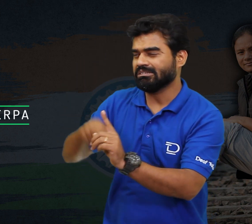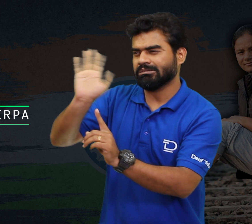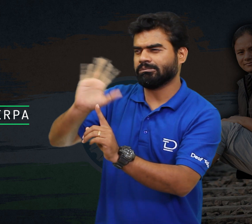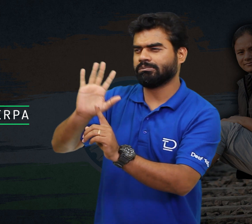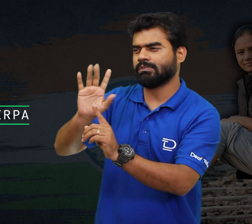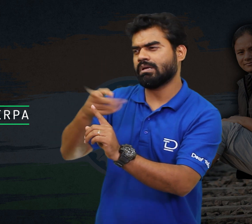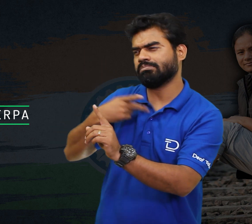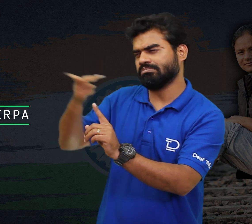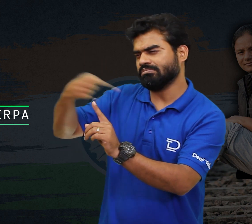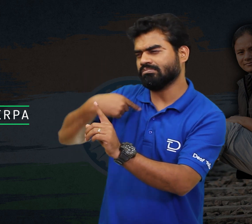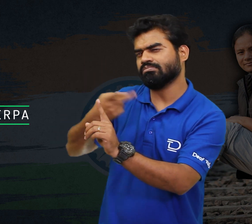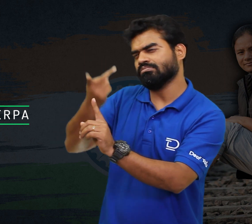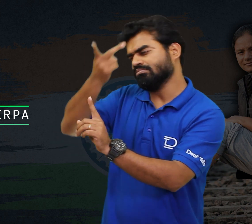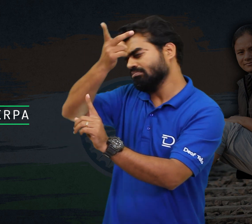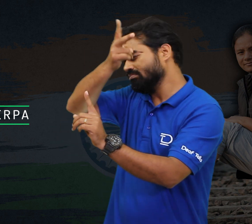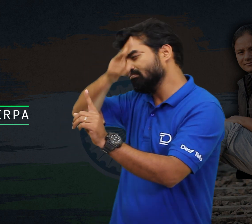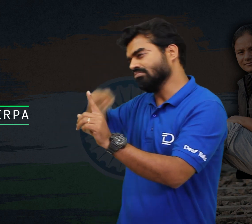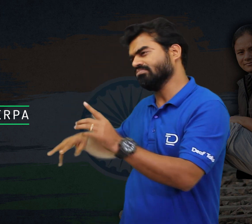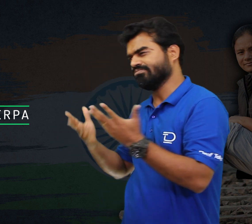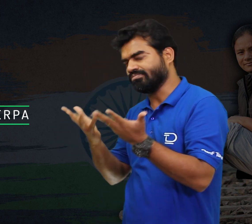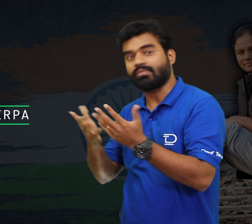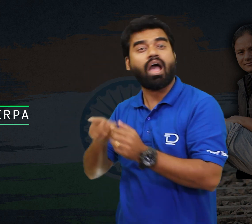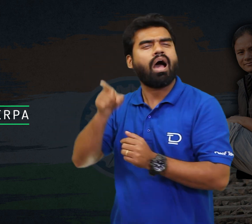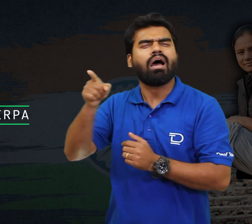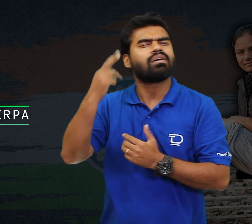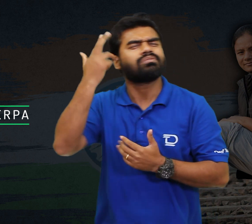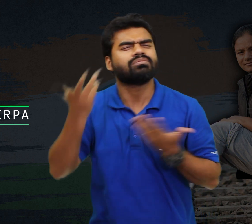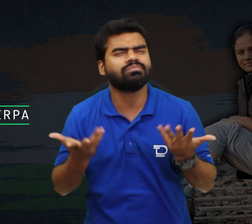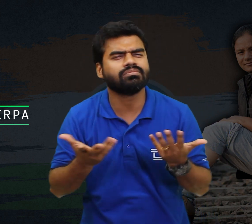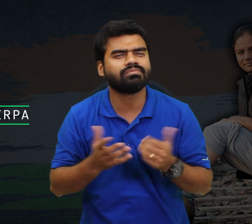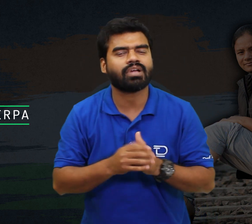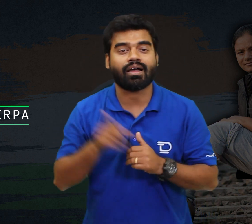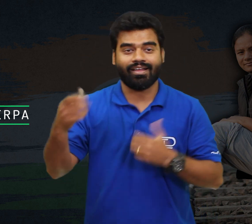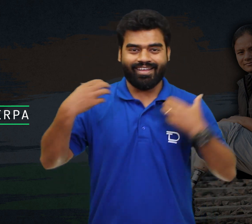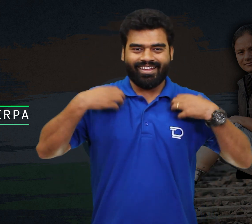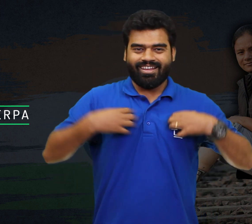told her to go back.